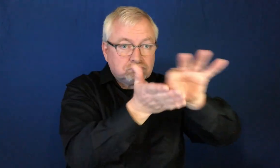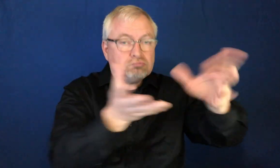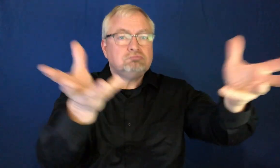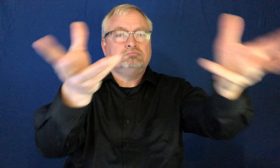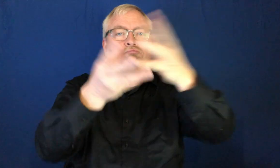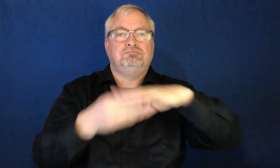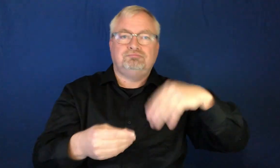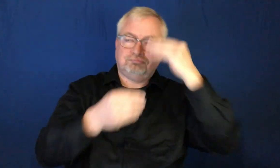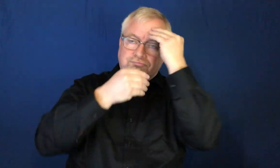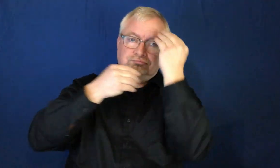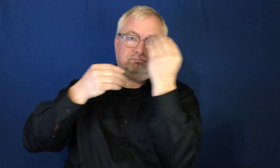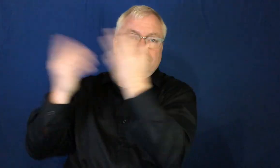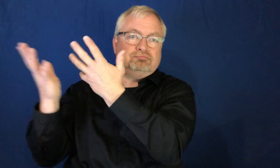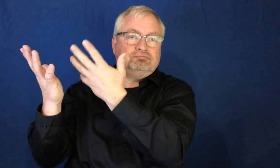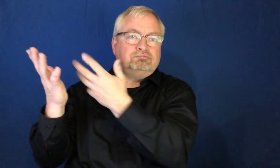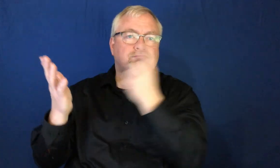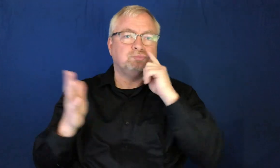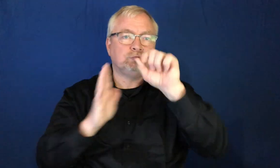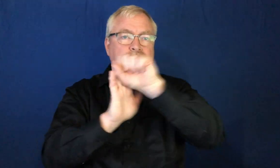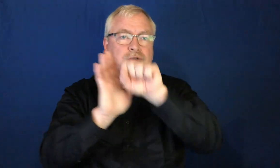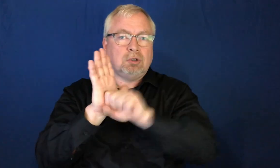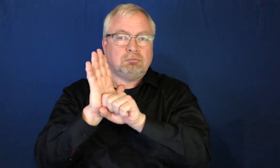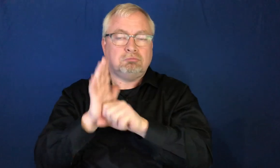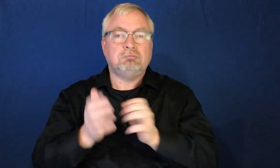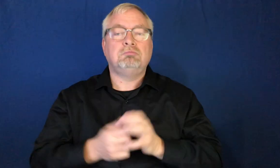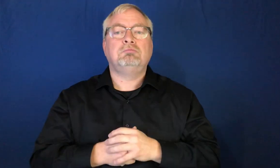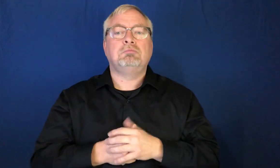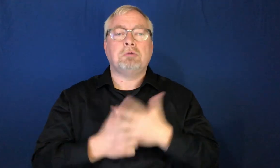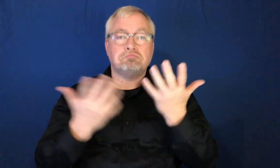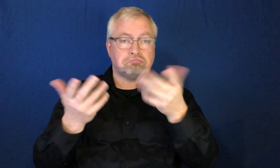report the result to the state,